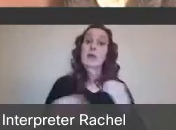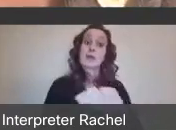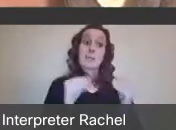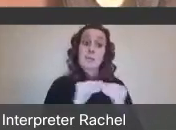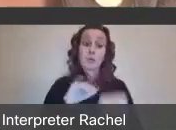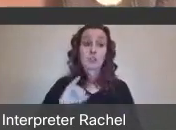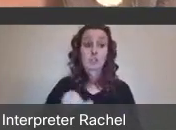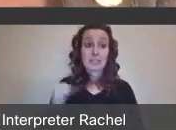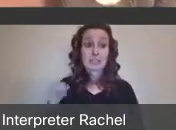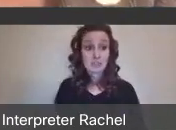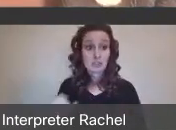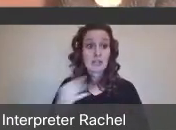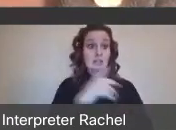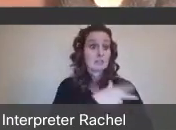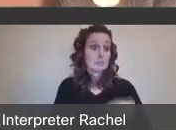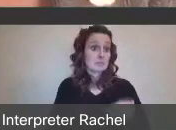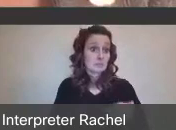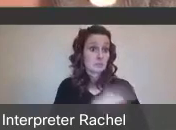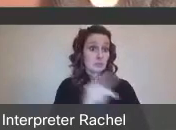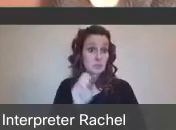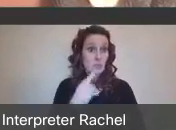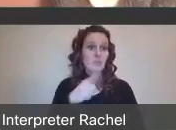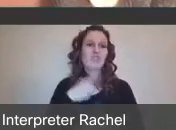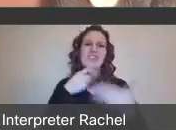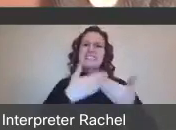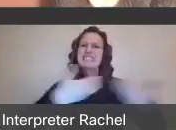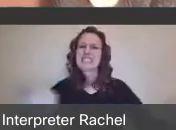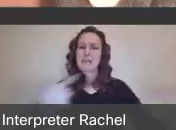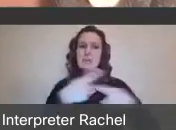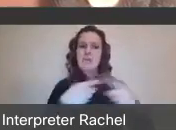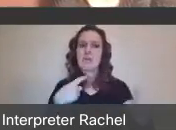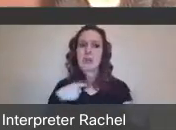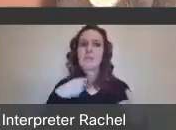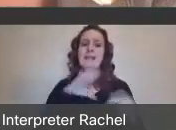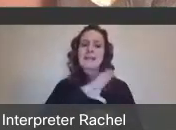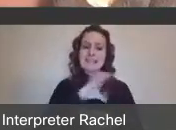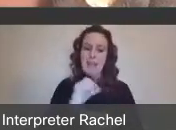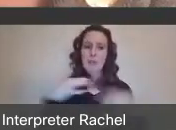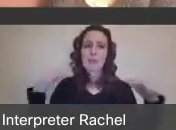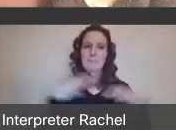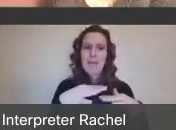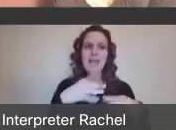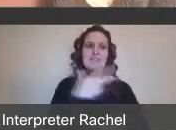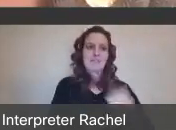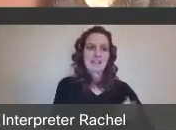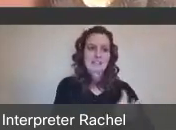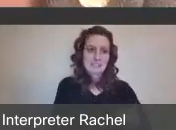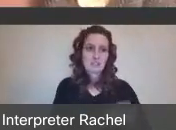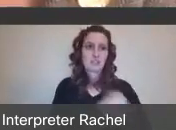in a separate location from the County's mass vaccination sites, will broaden the teachers that